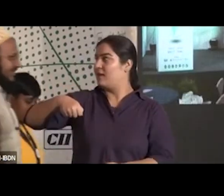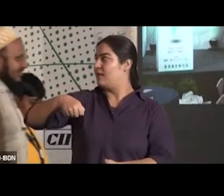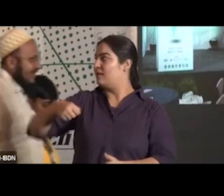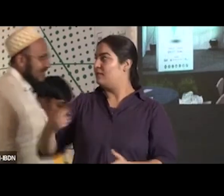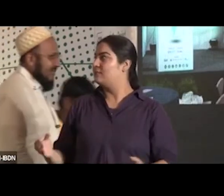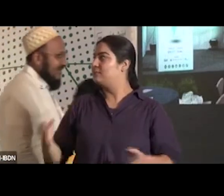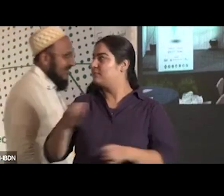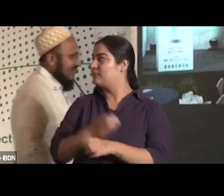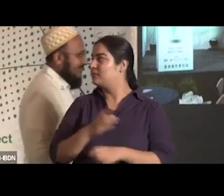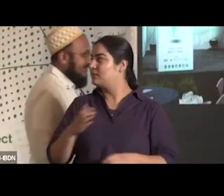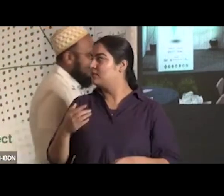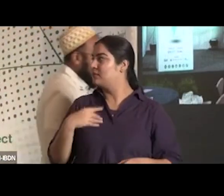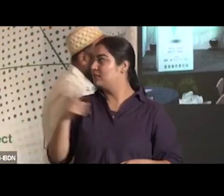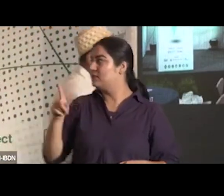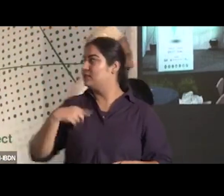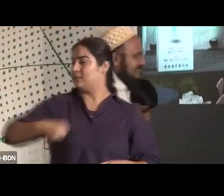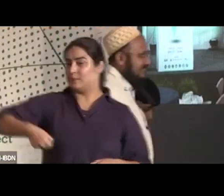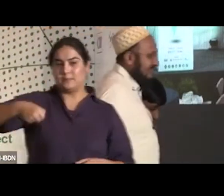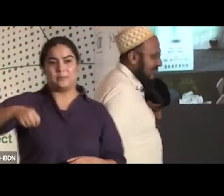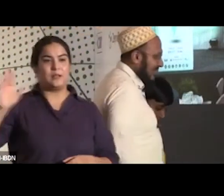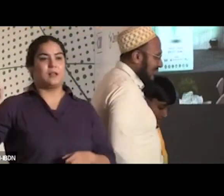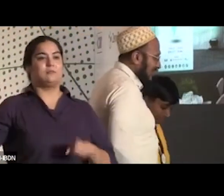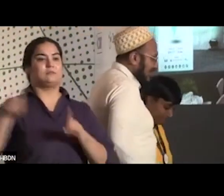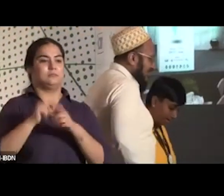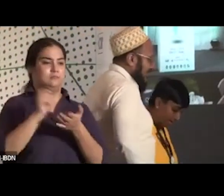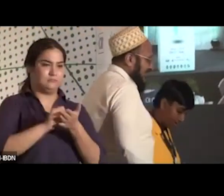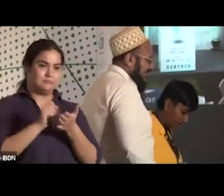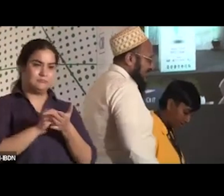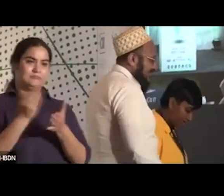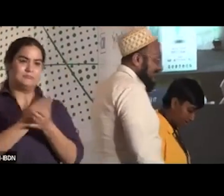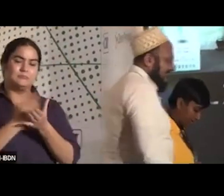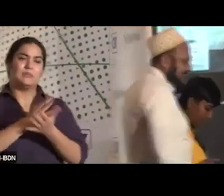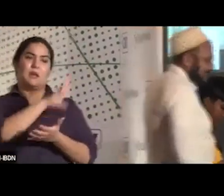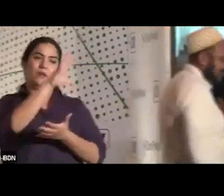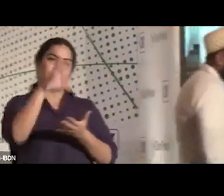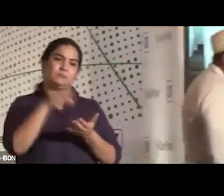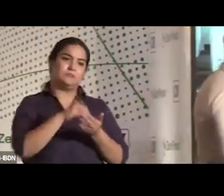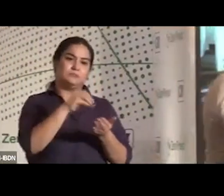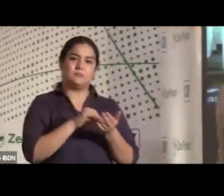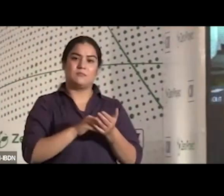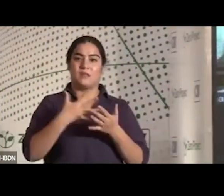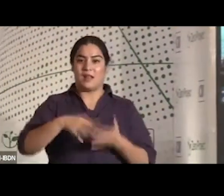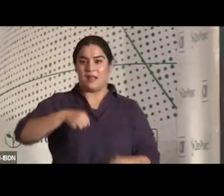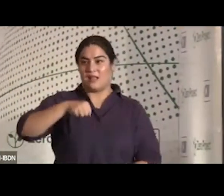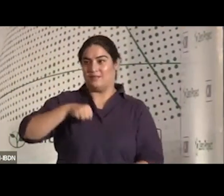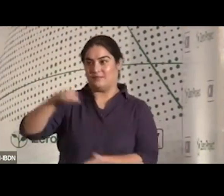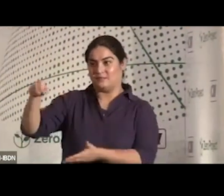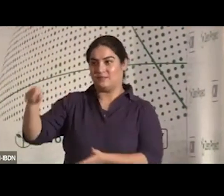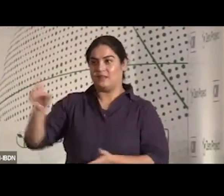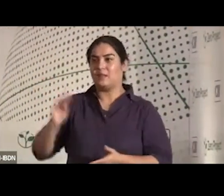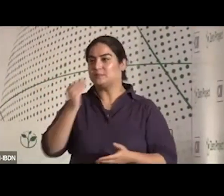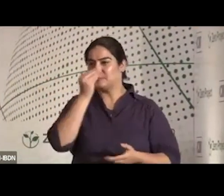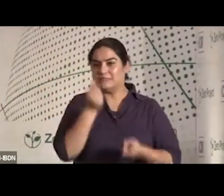And it's not a gift bag. It has all his notes and stuff. So if everybody who has a gift bag, if you could just check if by mistake,